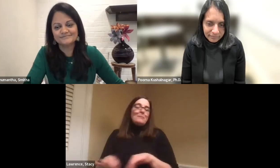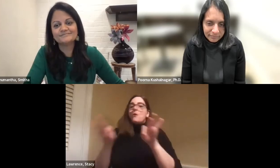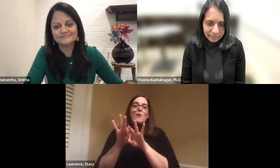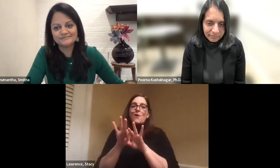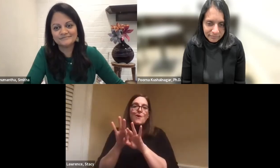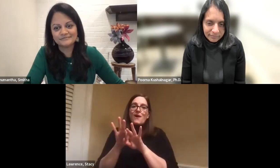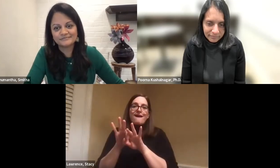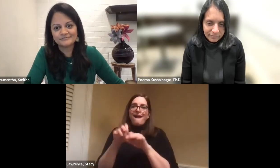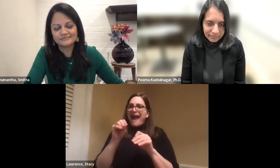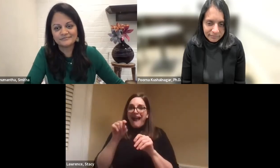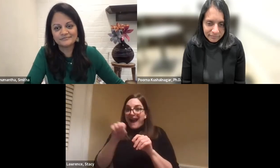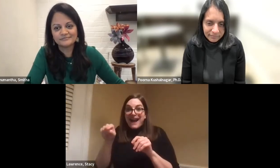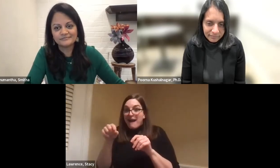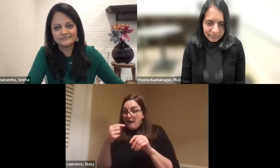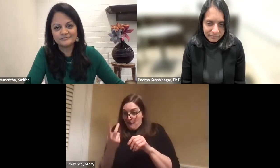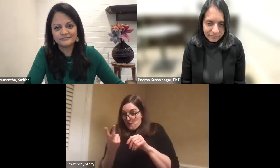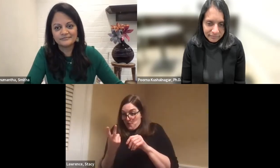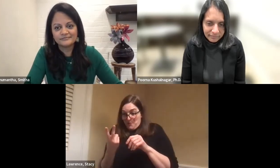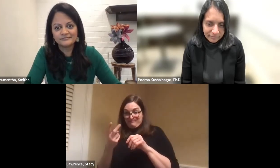all of that is so powerful, and it is so important.